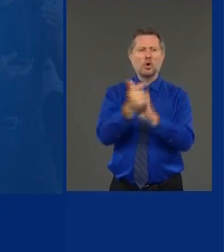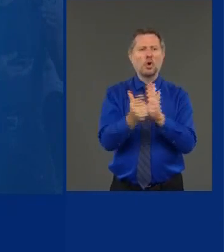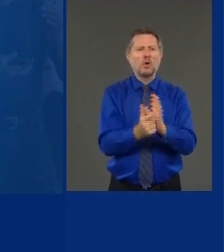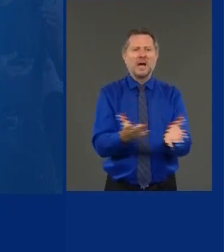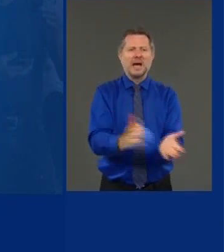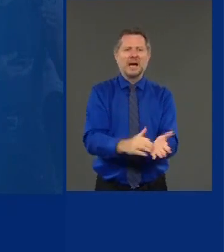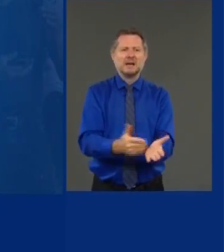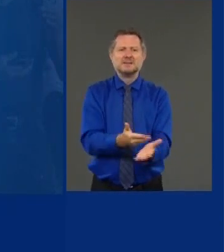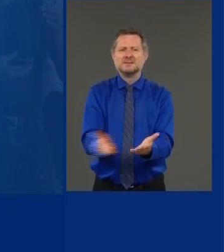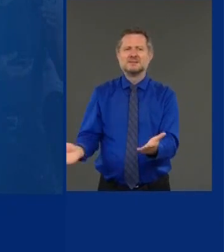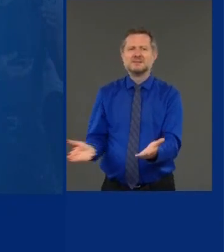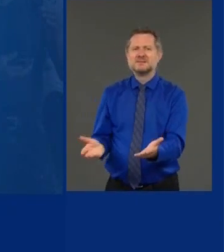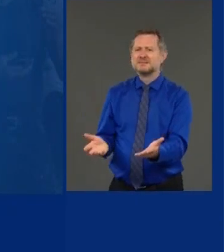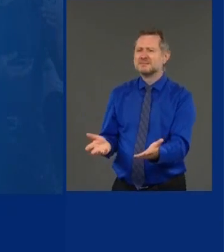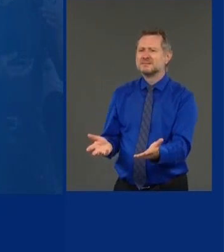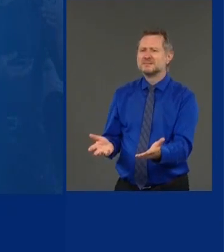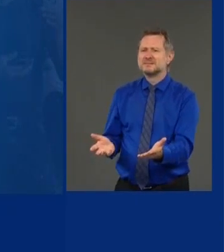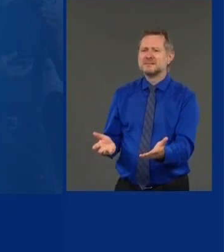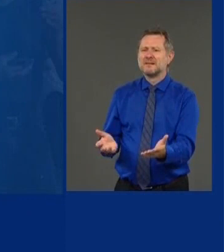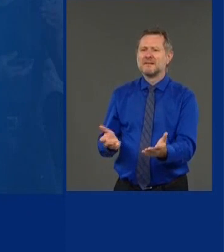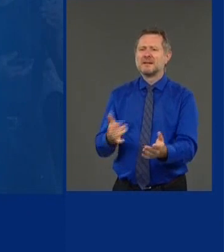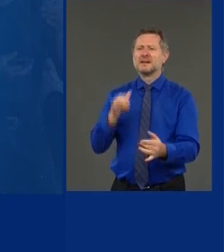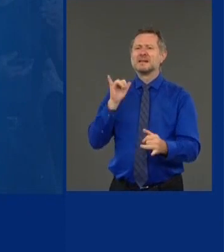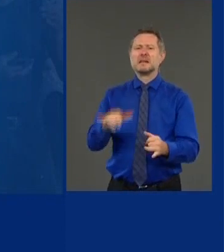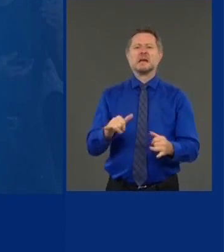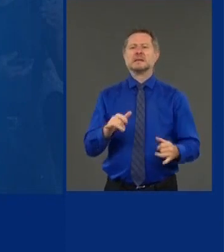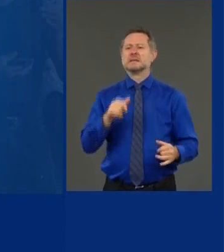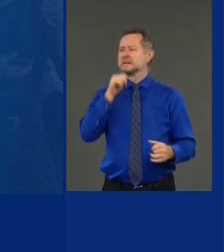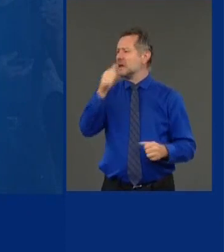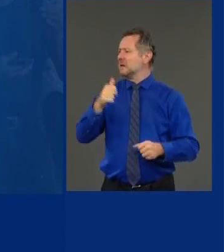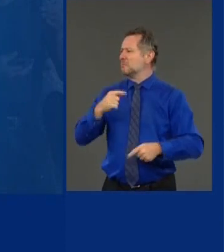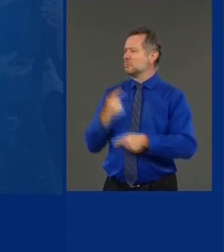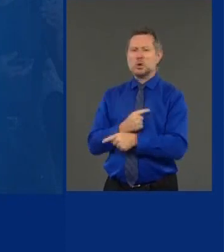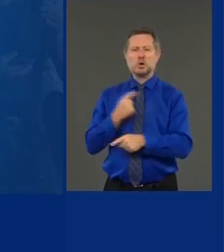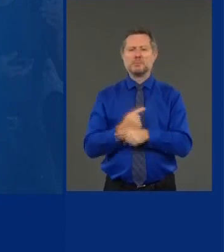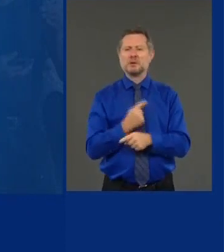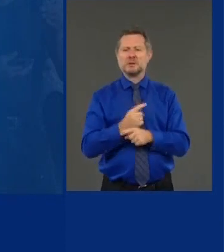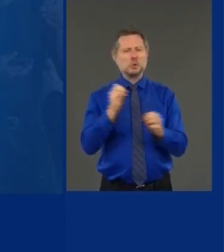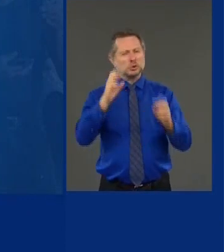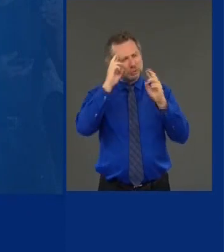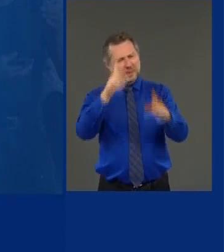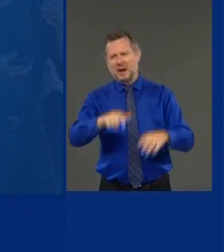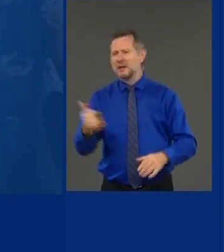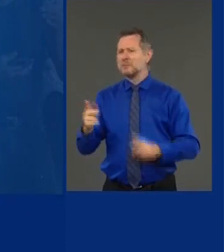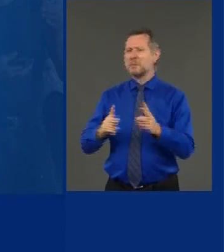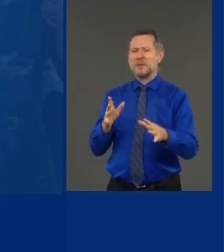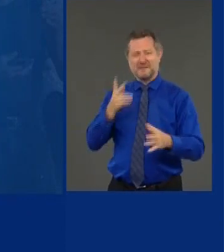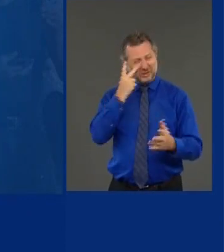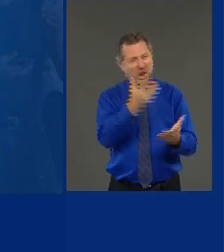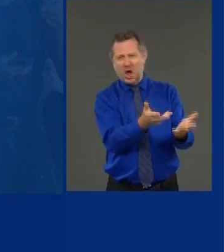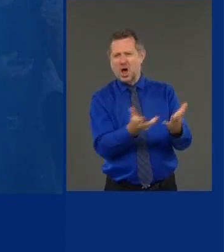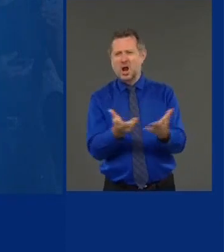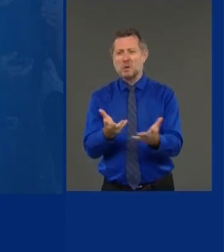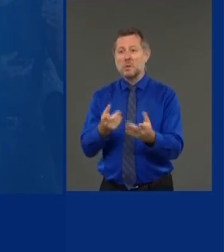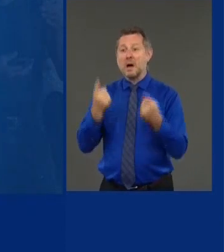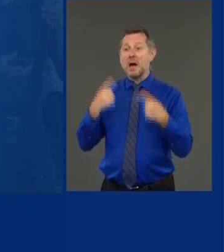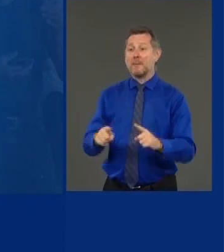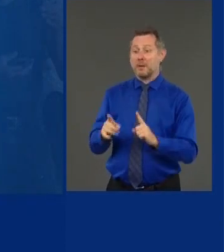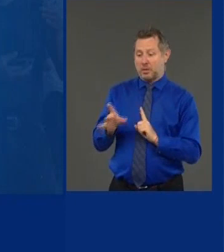LEAVE, IT'S JUST -- IT'S DISRESPECTFUL, IT'S ILLEGAL. IT NOT ONLY VIOLATES PUBLIC